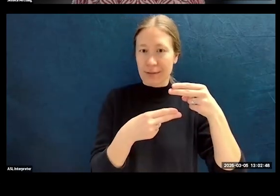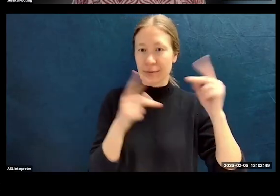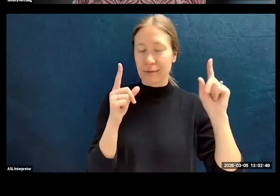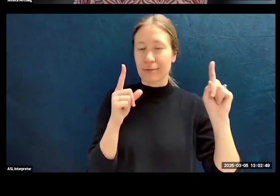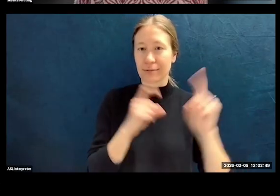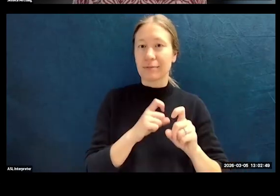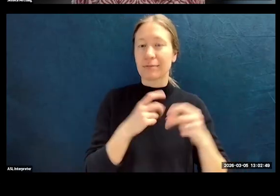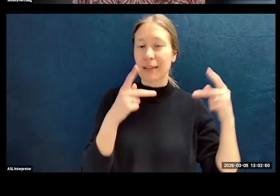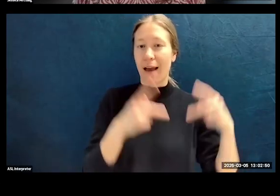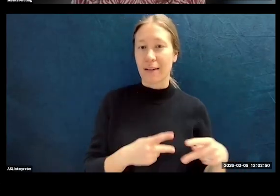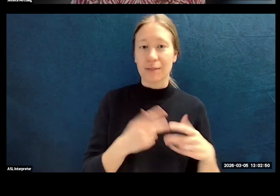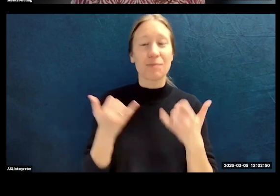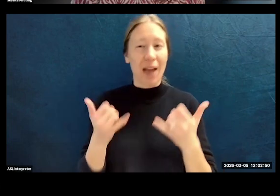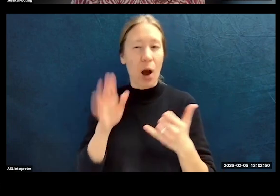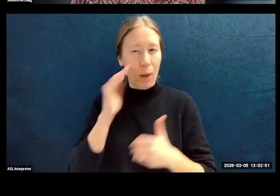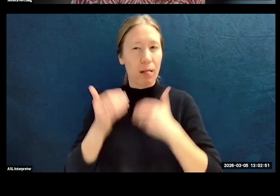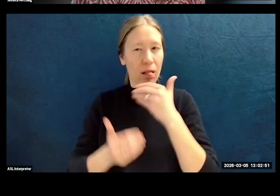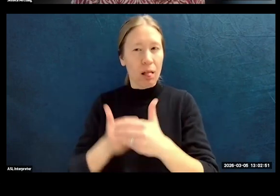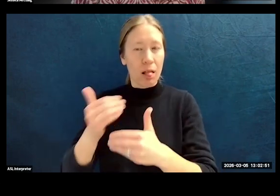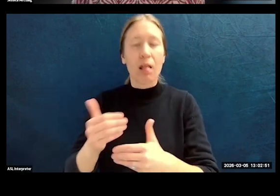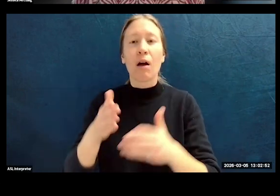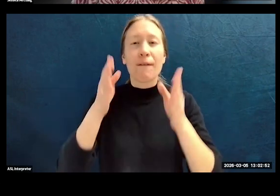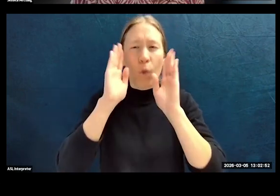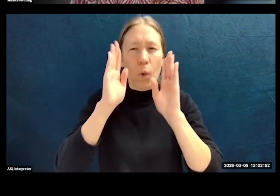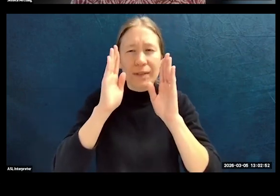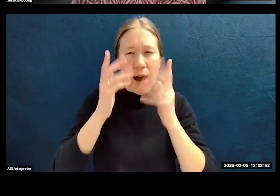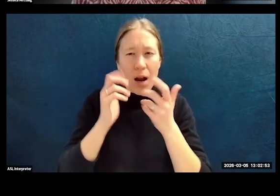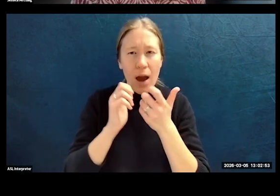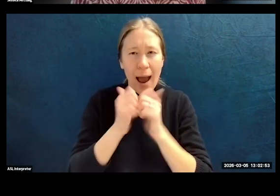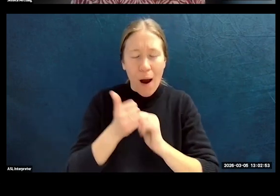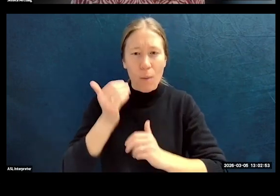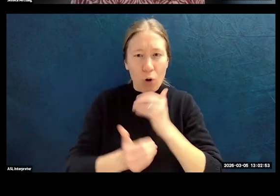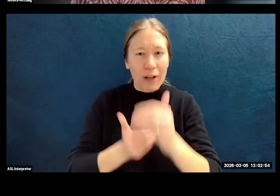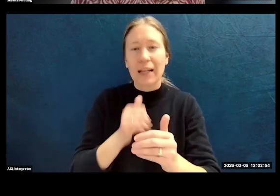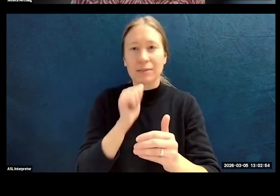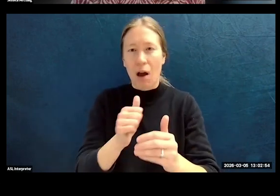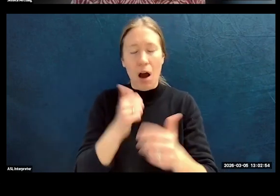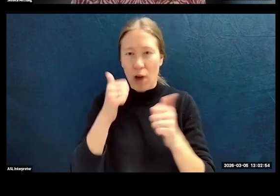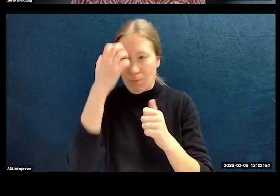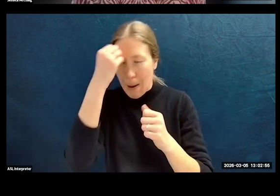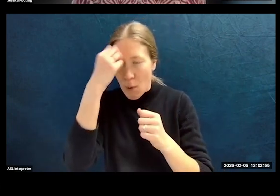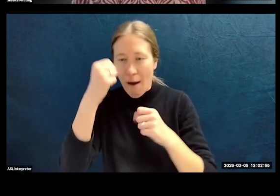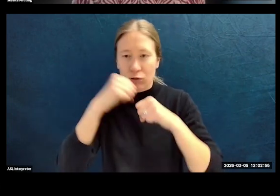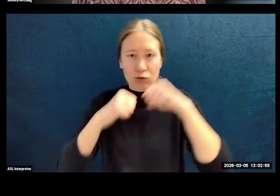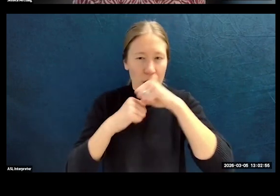focus on the steps rather than trying to remember the nesting structure. We provide a link to a website that outlines nesting rules